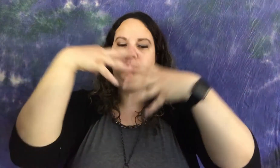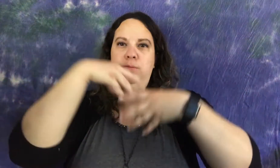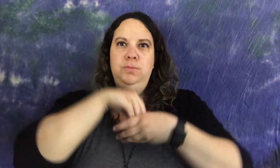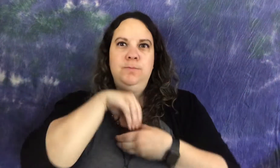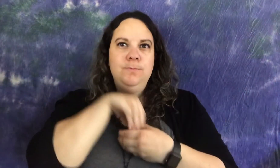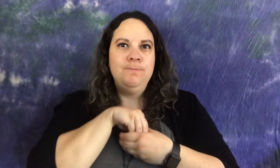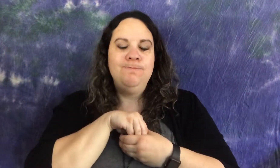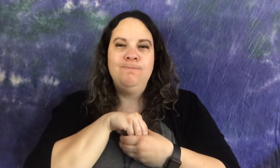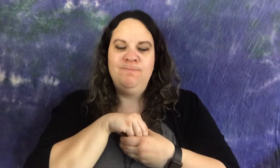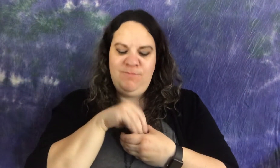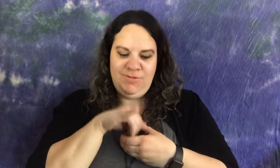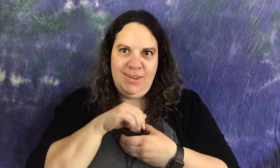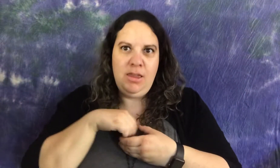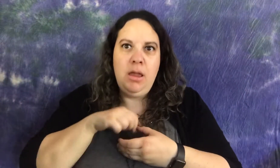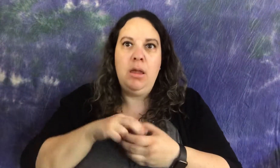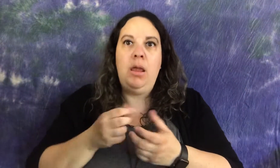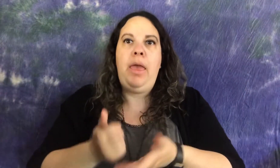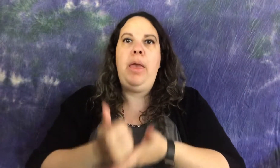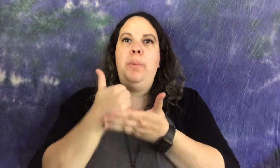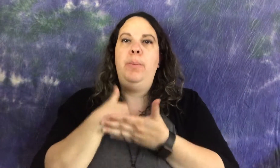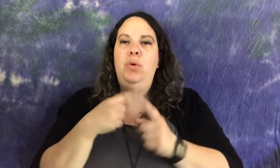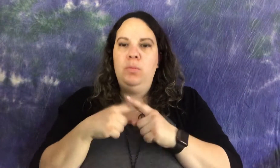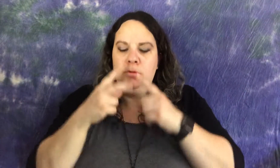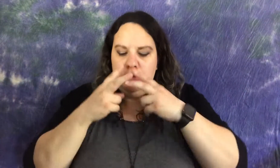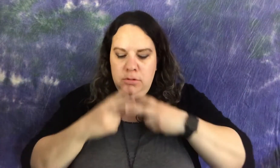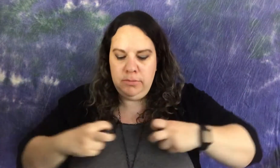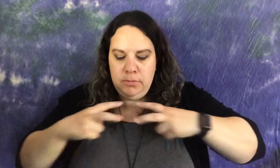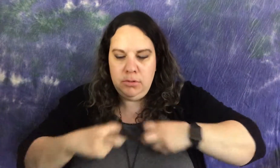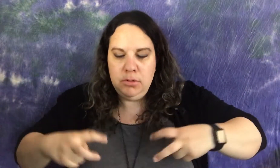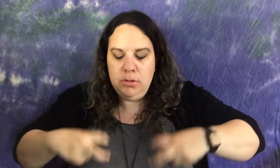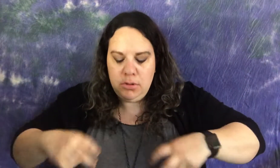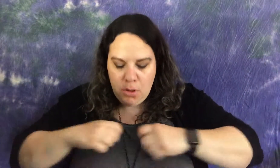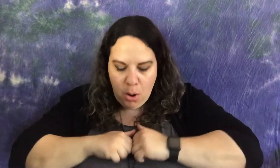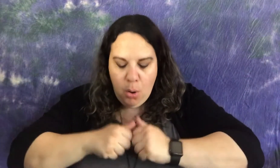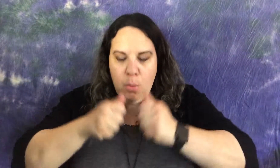where it helped me to self-analyze and be more open minded.